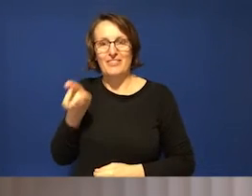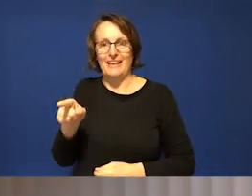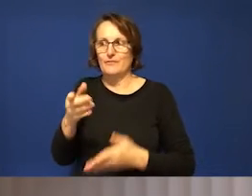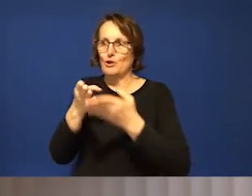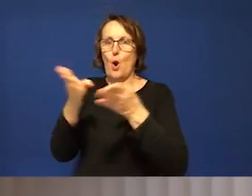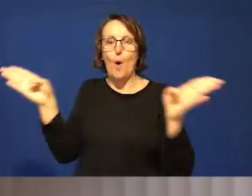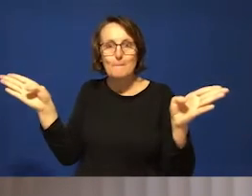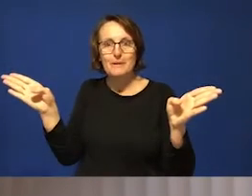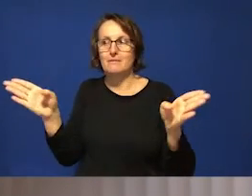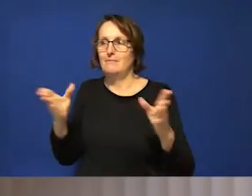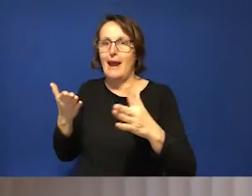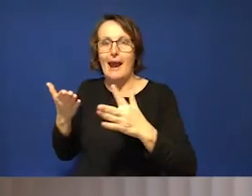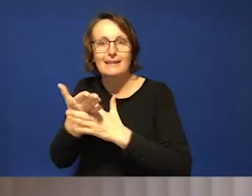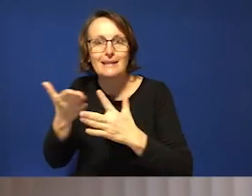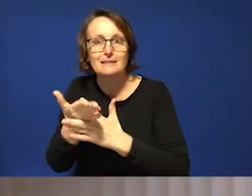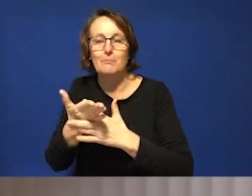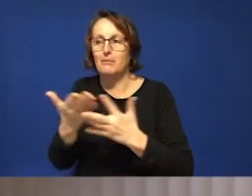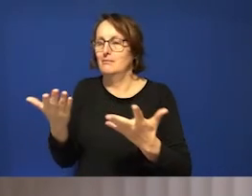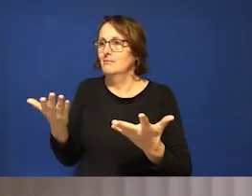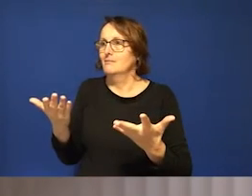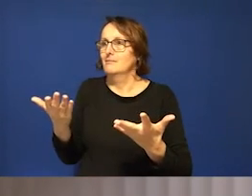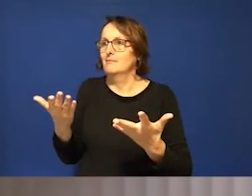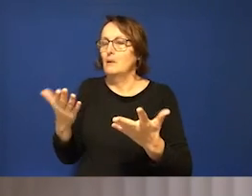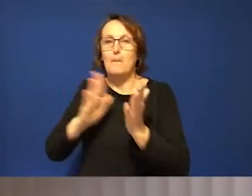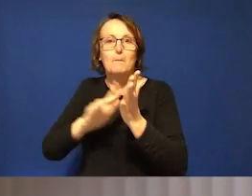so accessible, so contemporary that sense it doesn't have